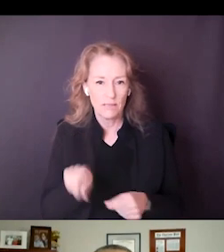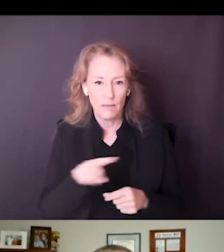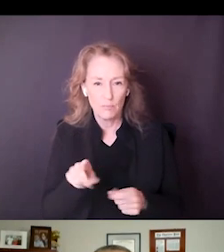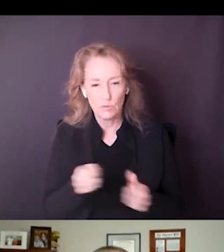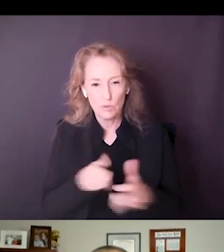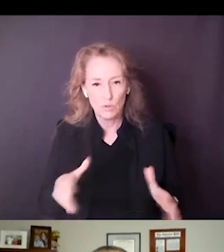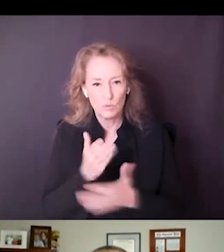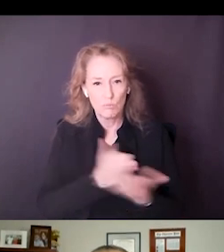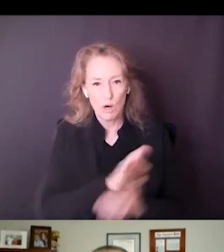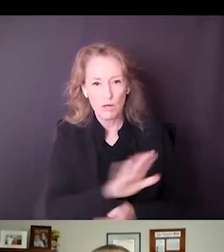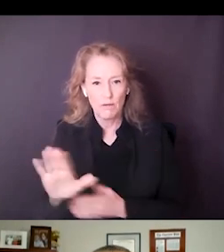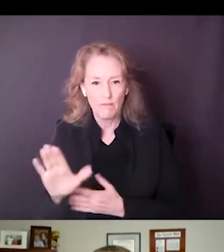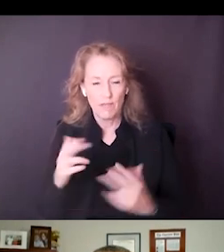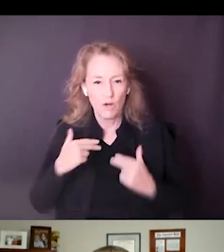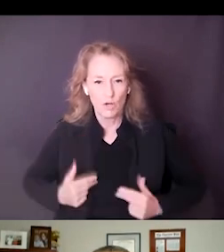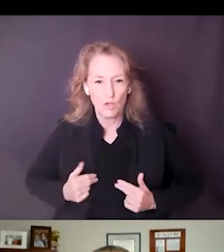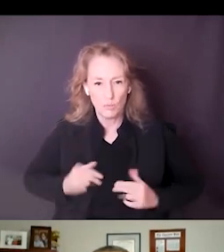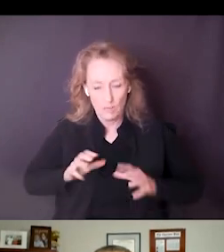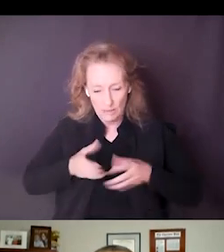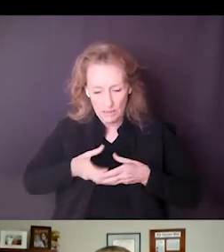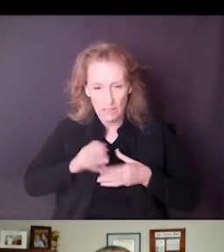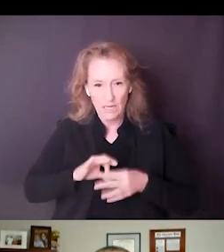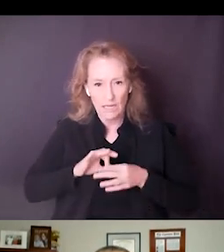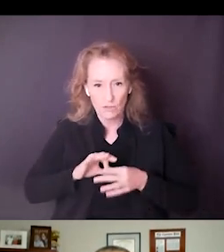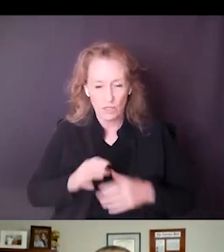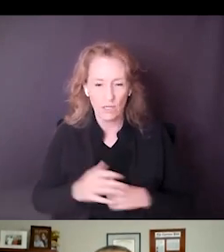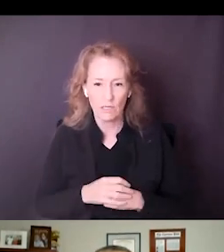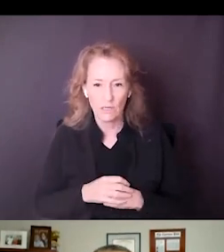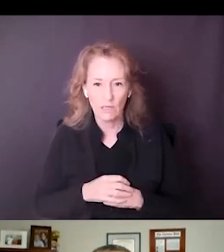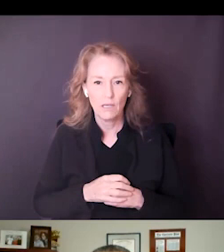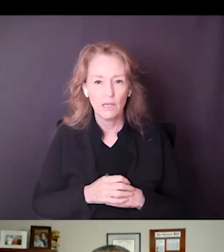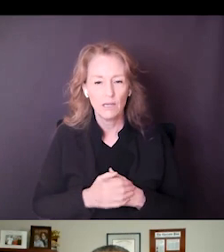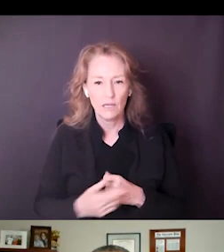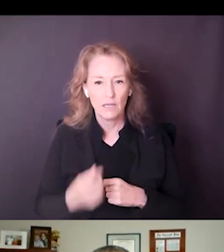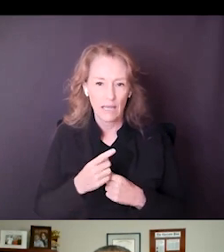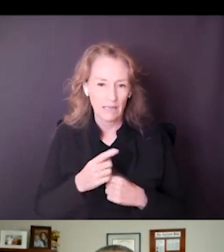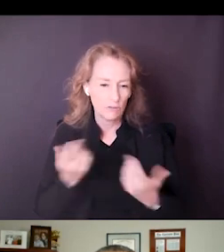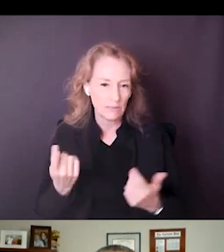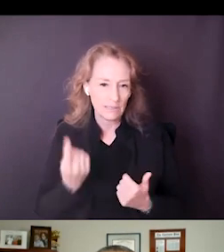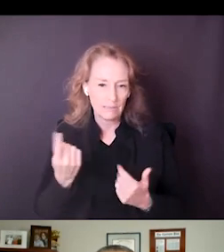OFFER THEM COMPASSION AND SIMPLY SAY I AM SORRY FOR YOUR LOSS AND